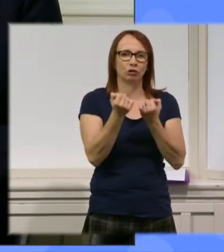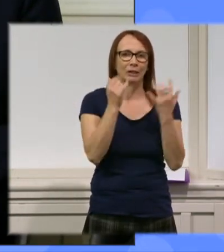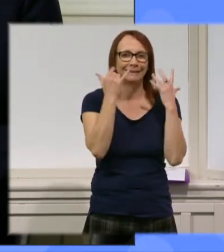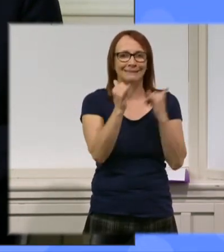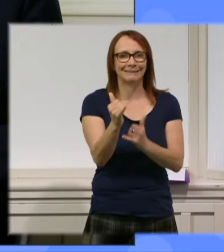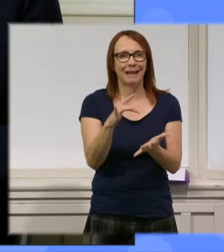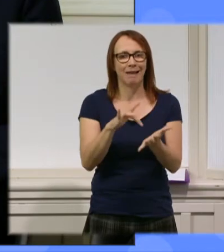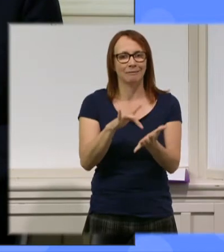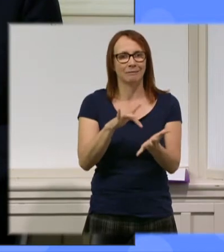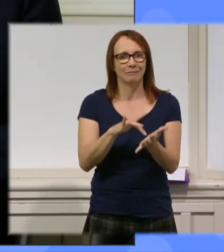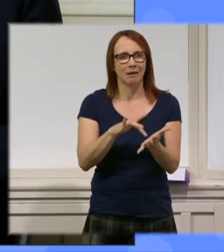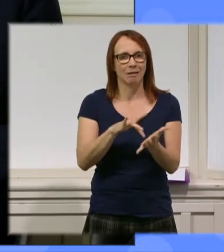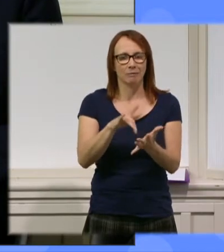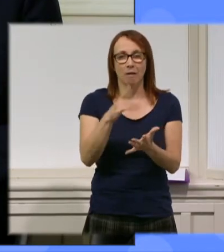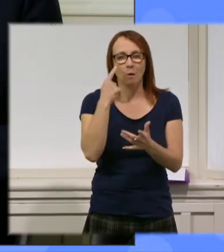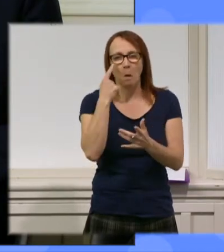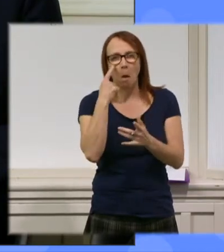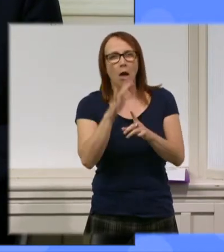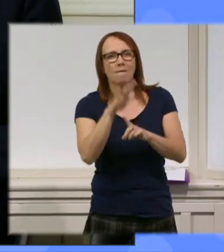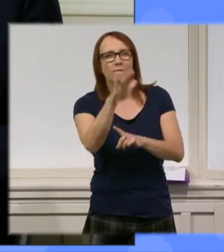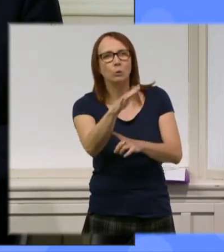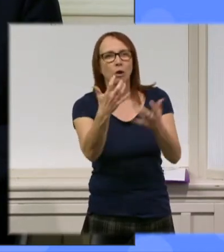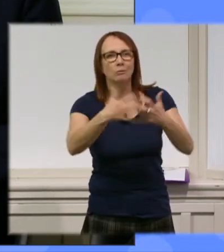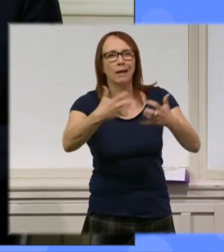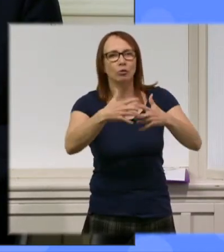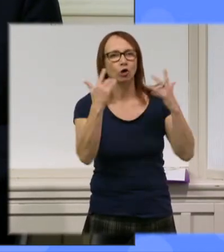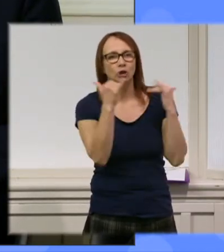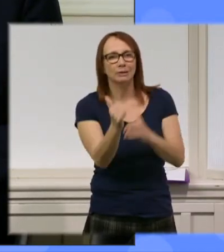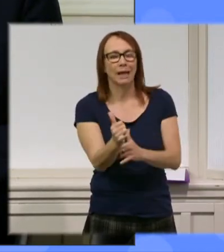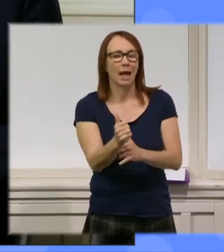renewable technologies of the future and that's a great opportunity for Scotland